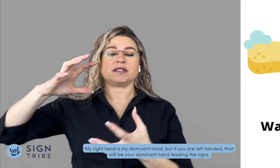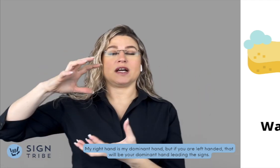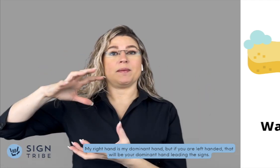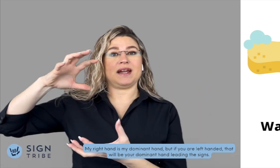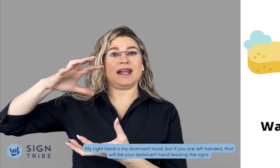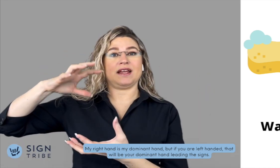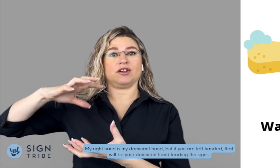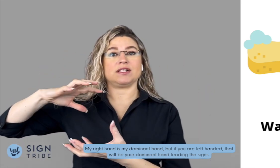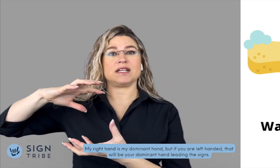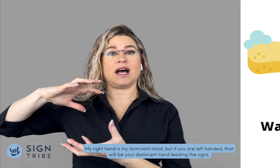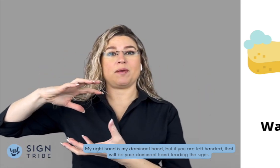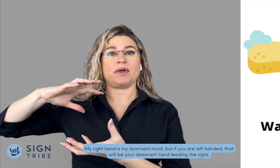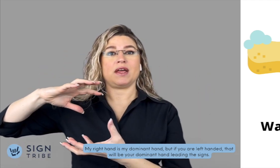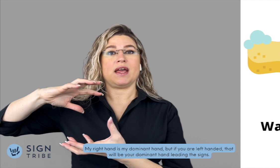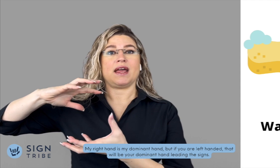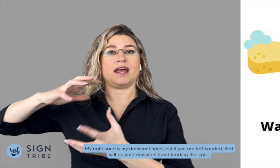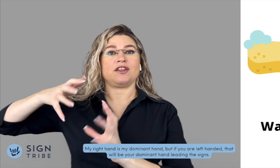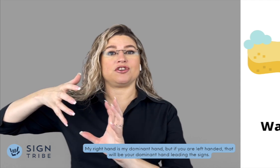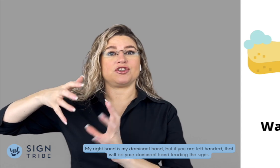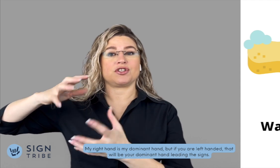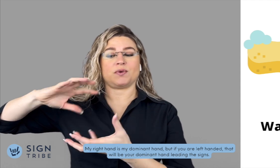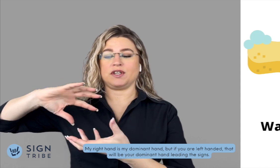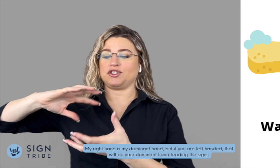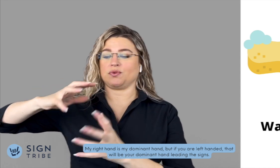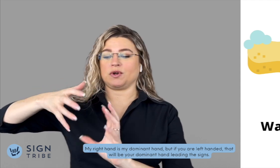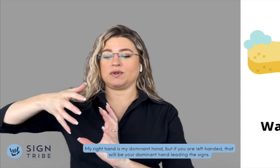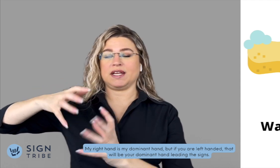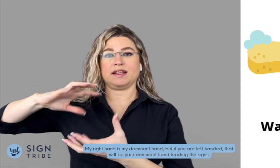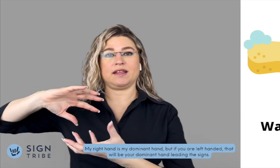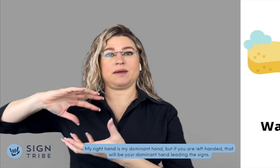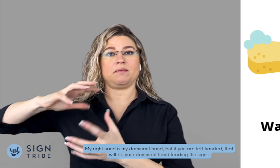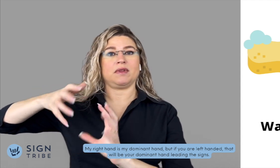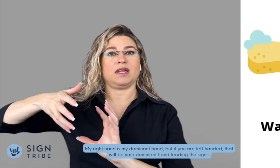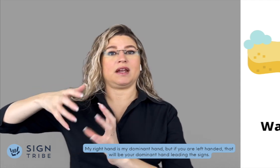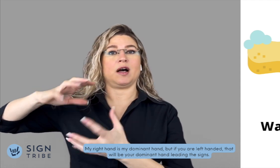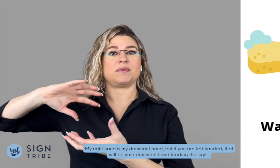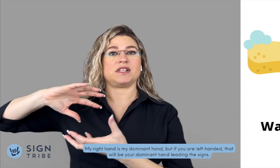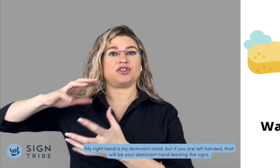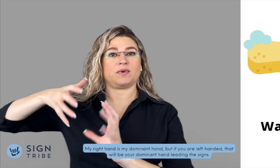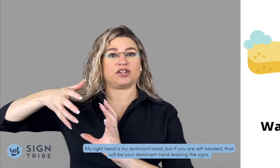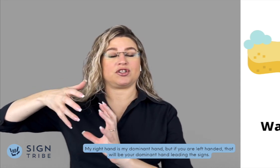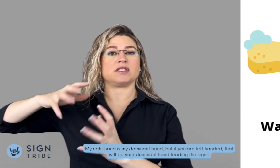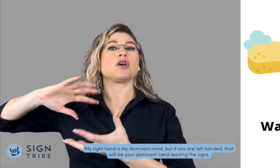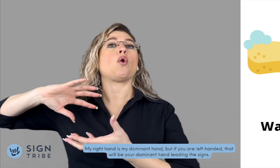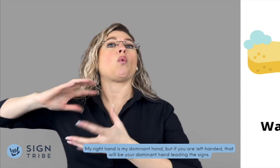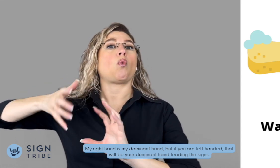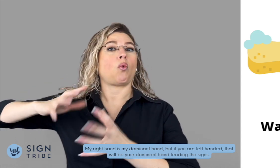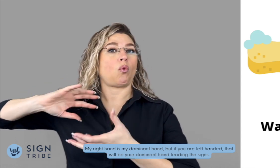dominant hand on top, and you're just going to rotate them in opposite directions.